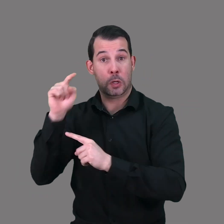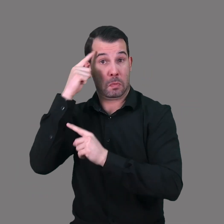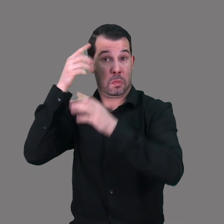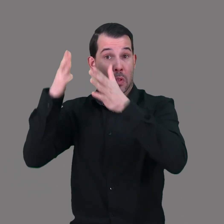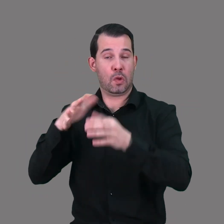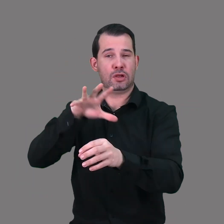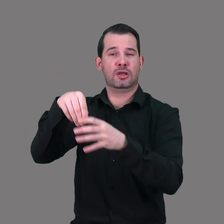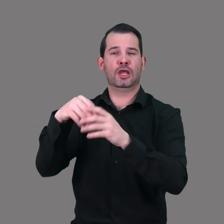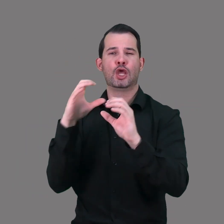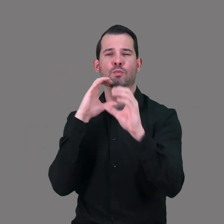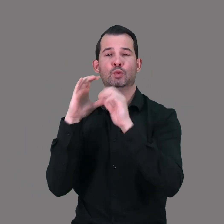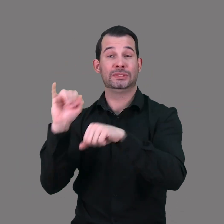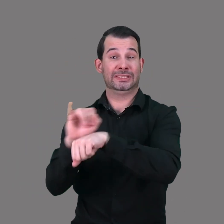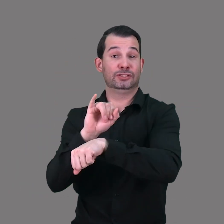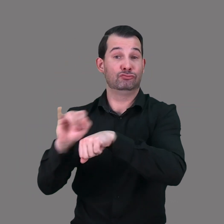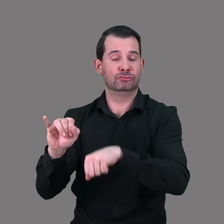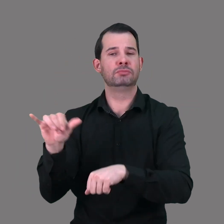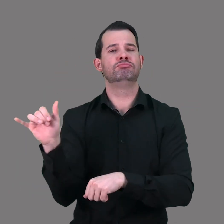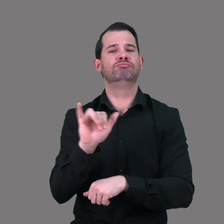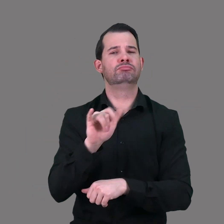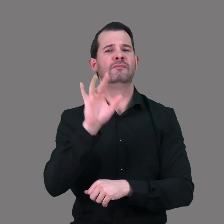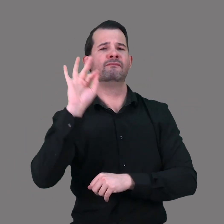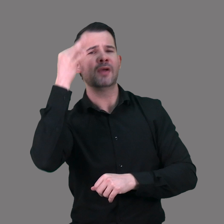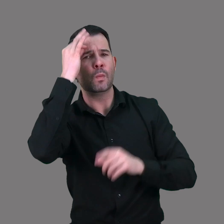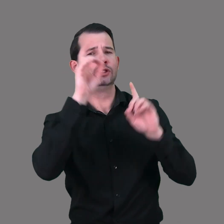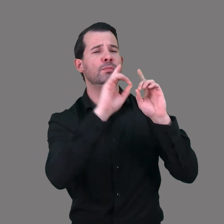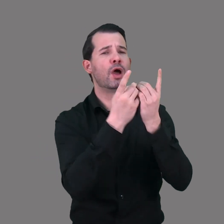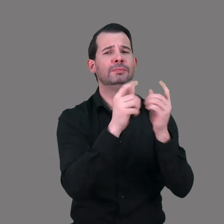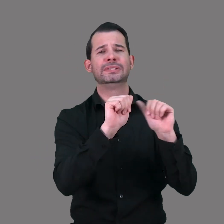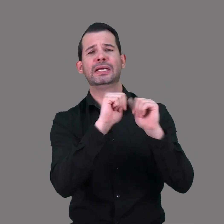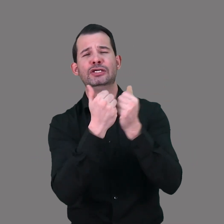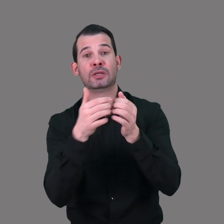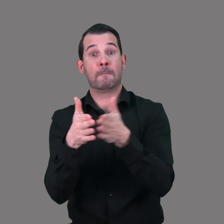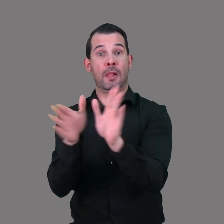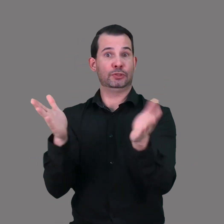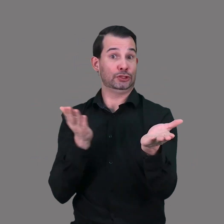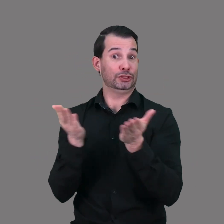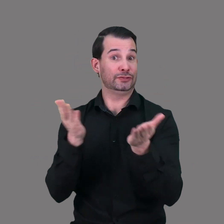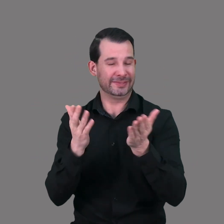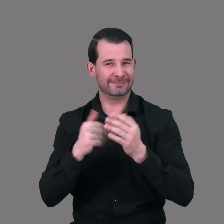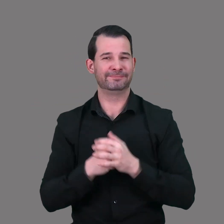employers in the communications industry as well as federal departments and agencies in the public service.